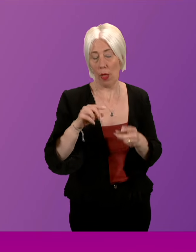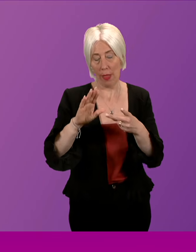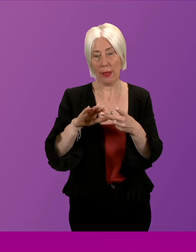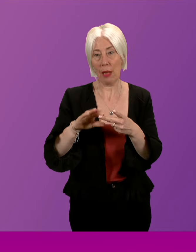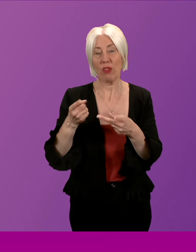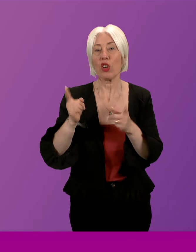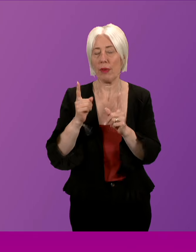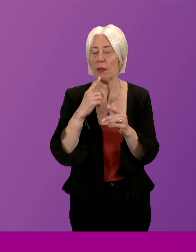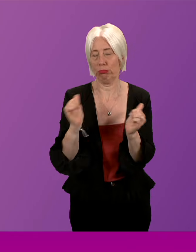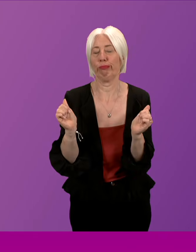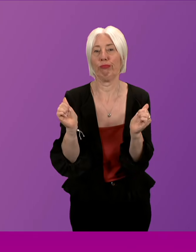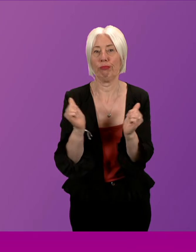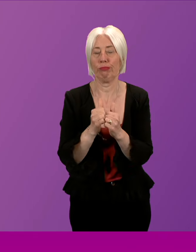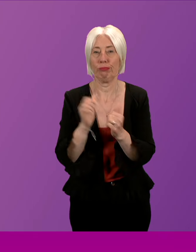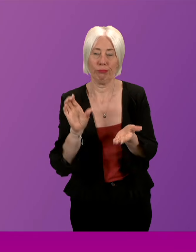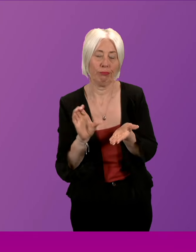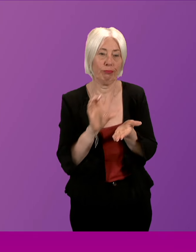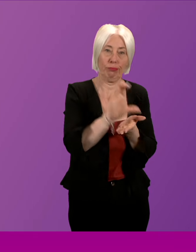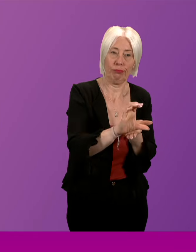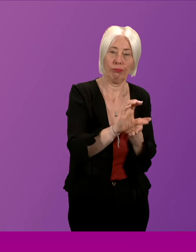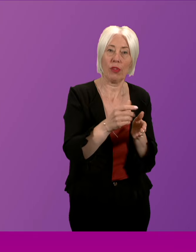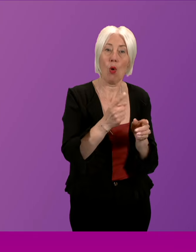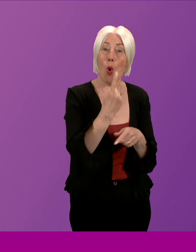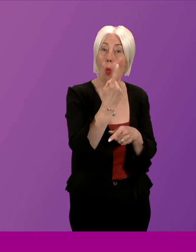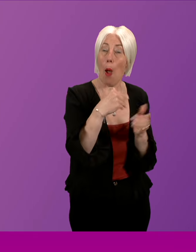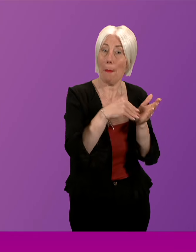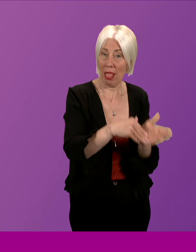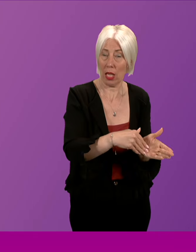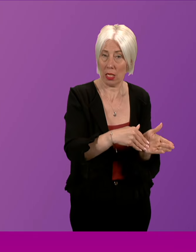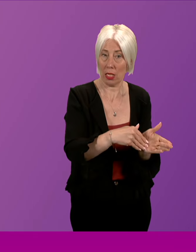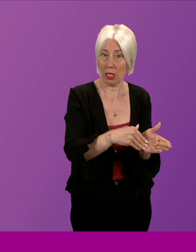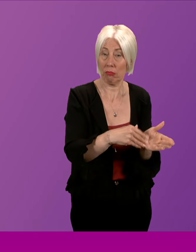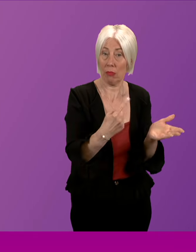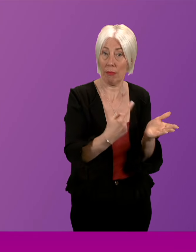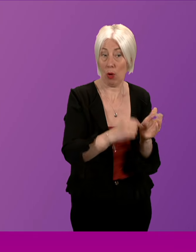has approved the allocation of £1 million of financial support to Clackmannanshire